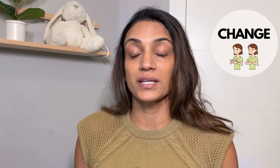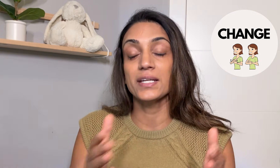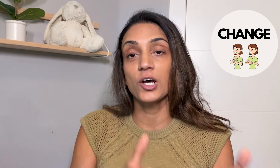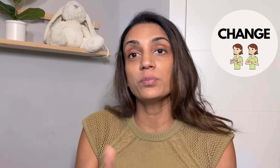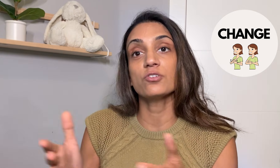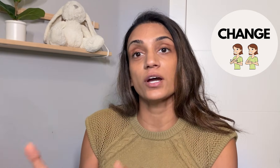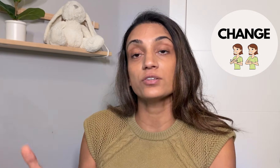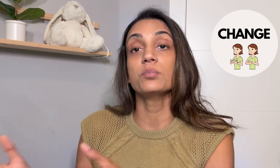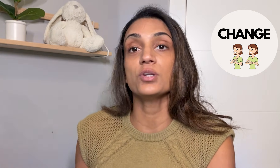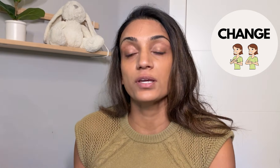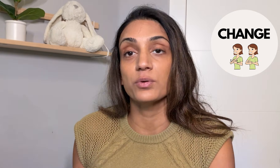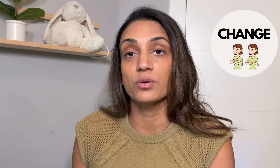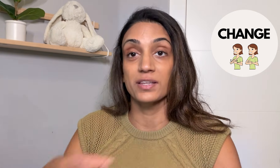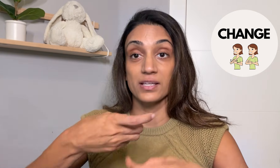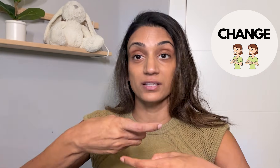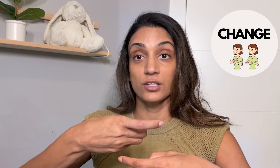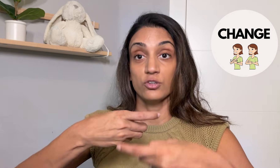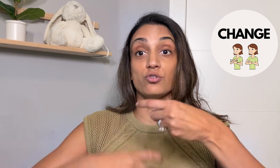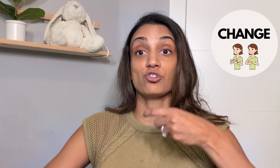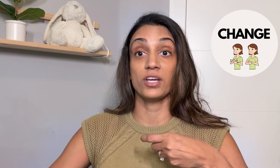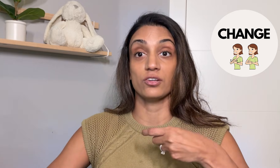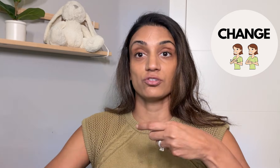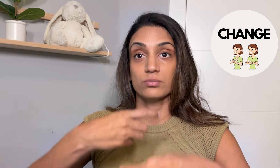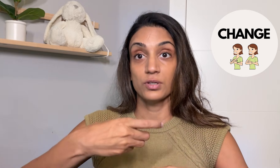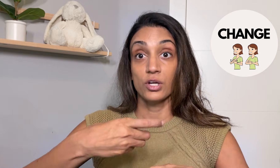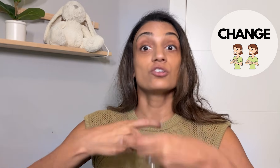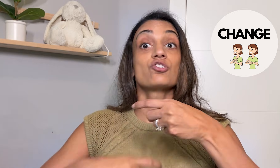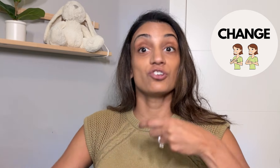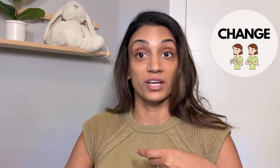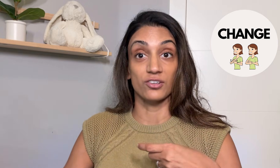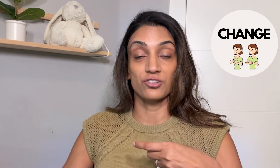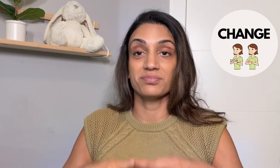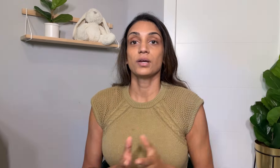it can help the child communicate with you that they need to change. Change.